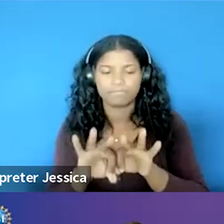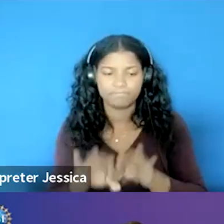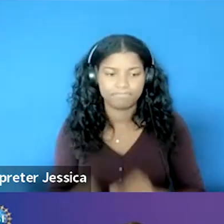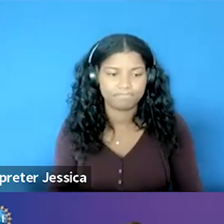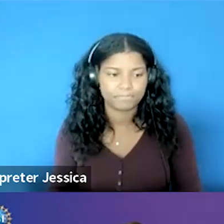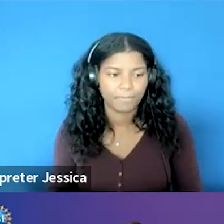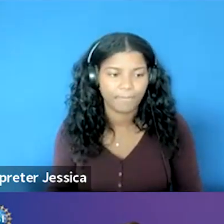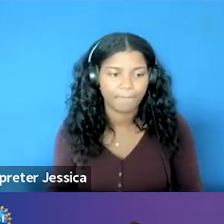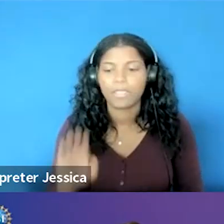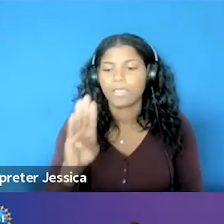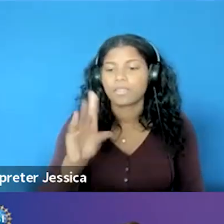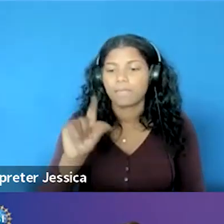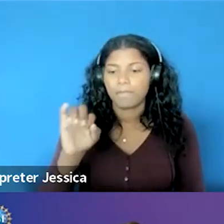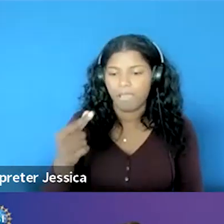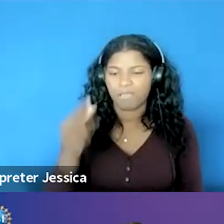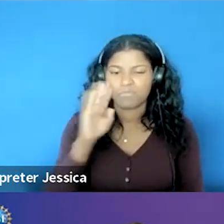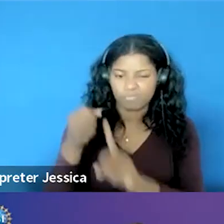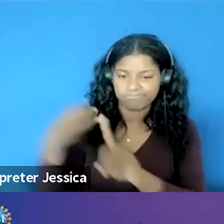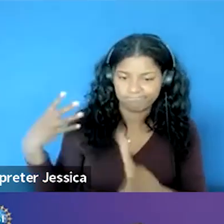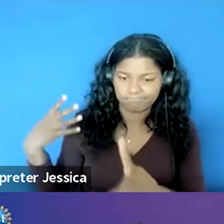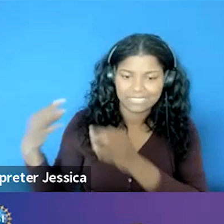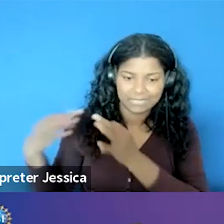The blog talks a little bit more about the subtleties there, so have a look.